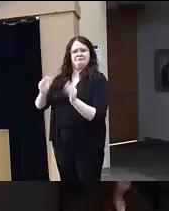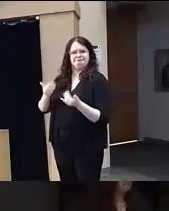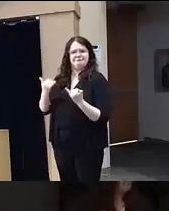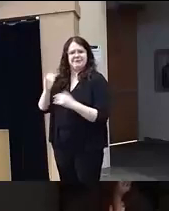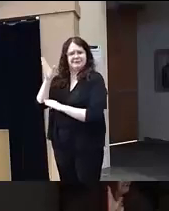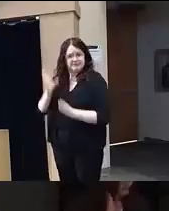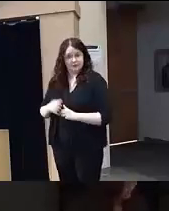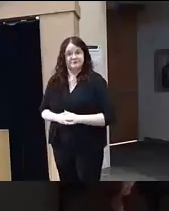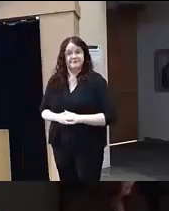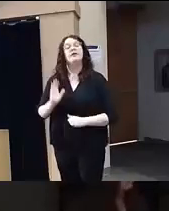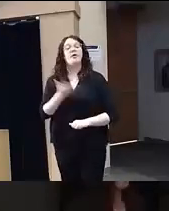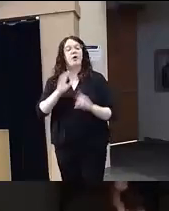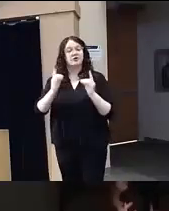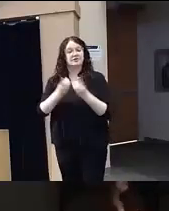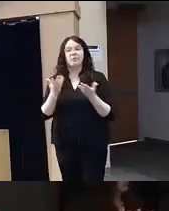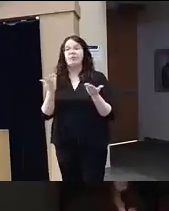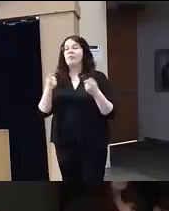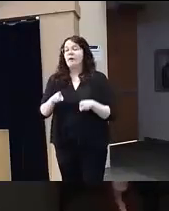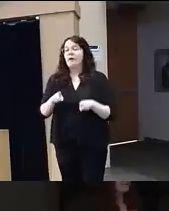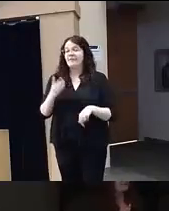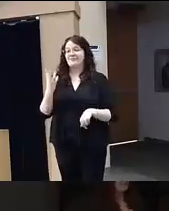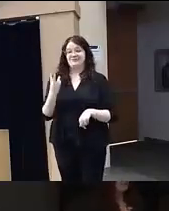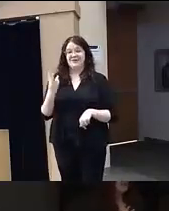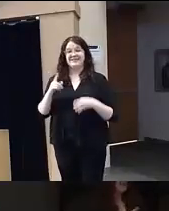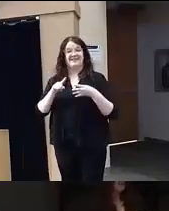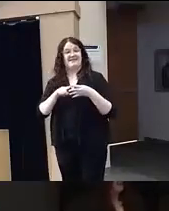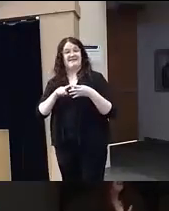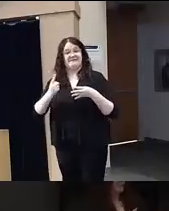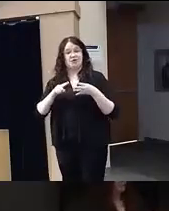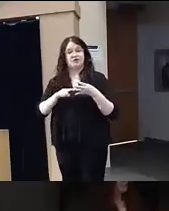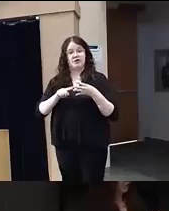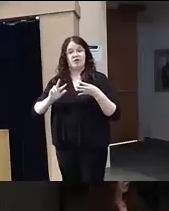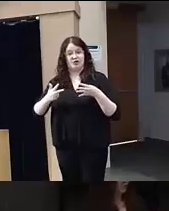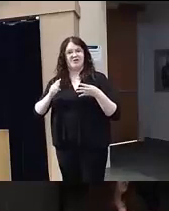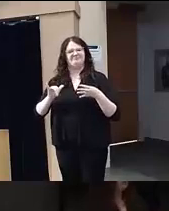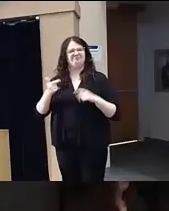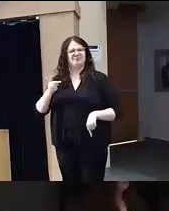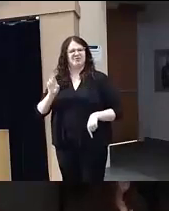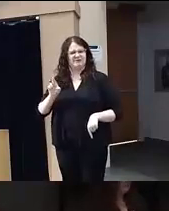for our department the first and third Wednesdays are our grand round sessions these are often